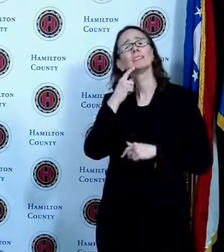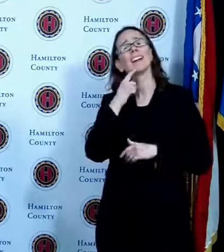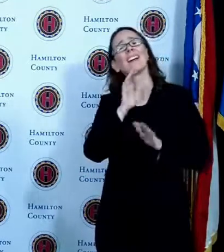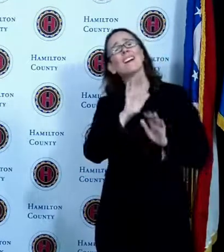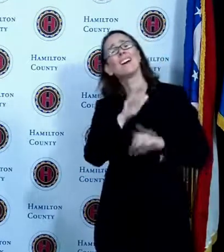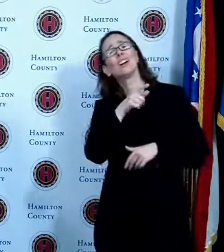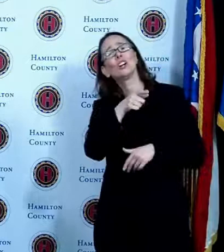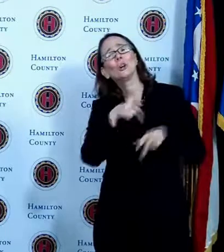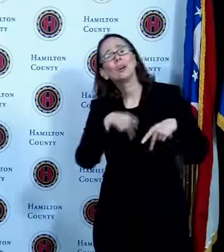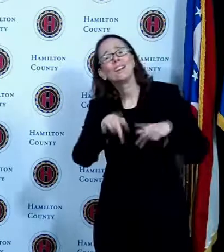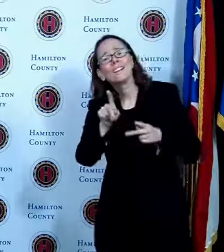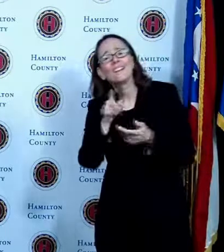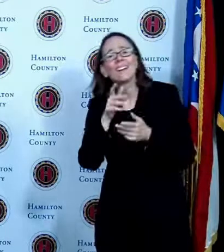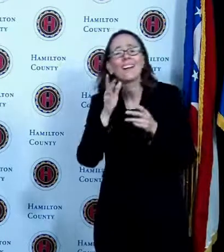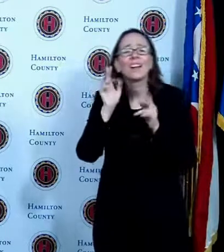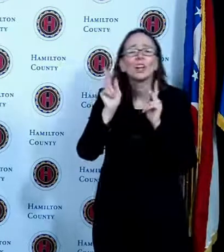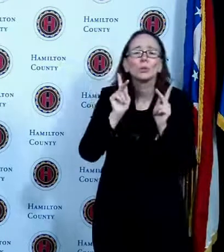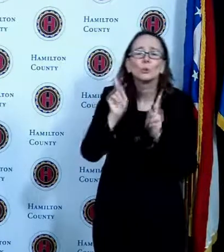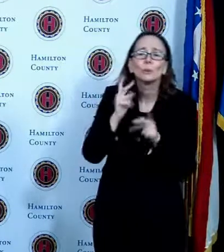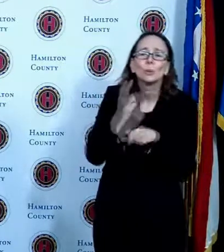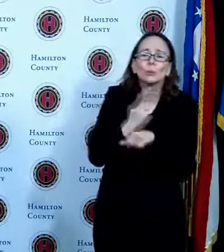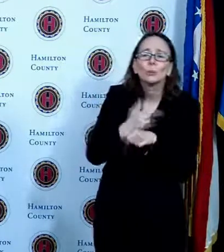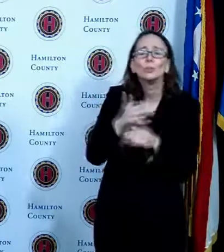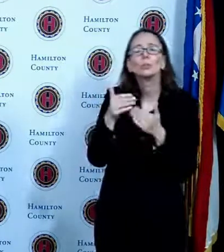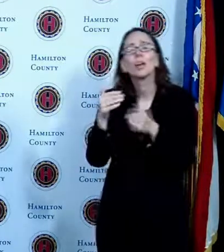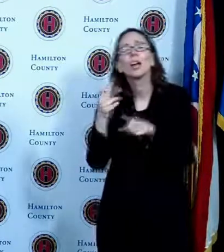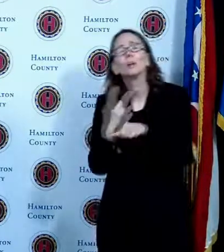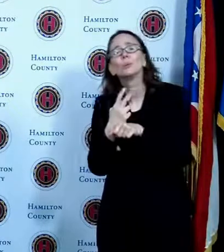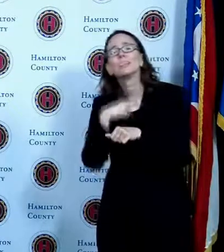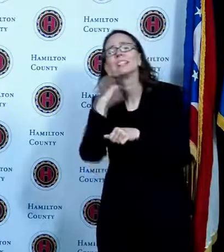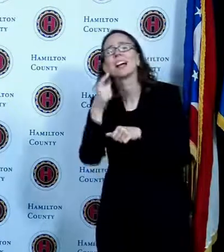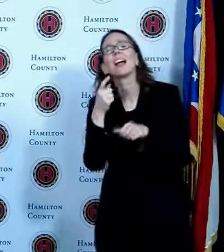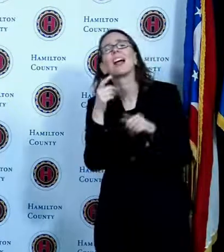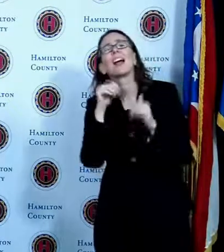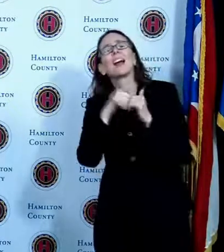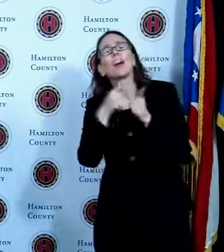to continue to use drugs I will push back and say what we're enabling is